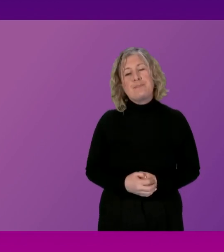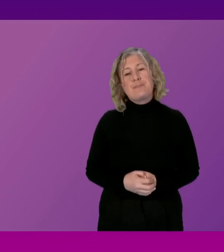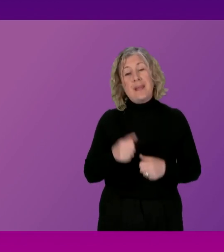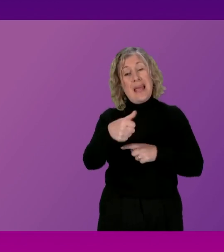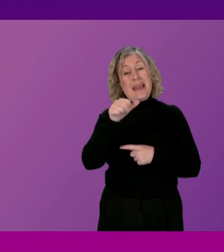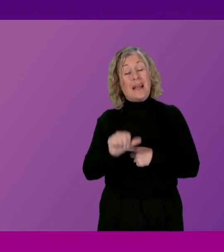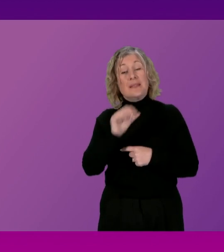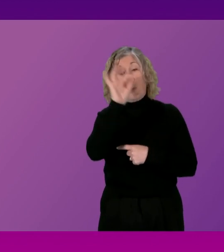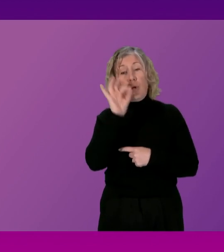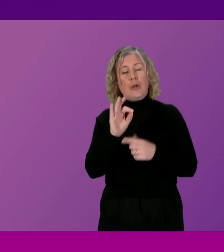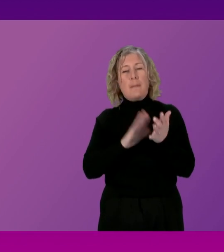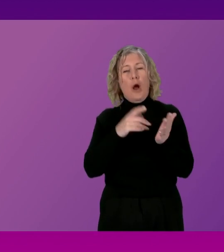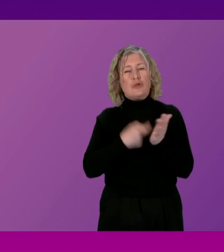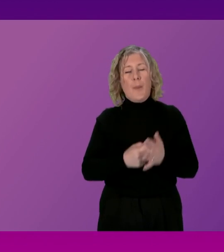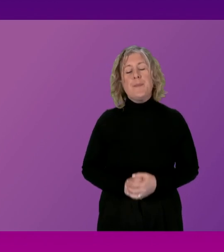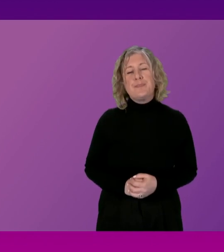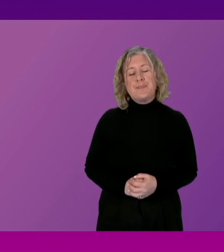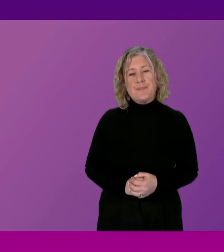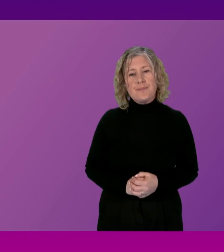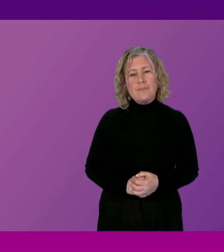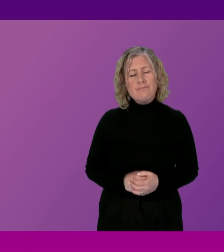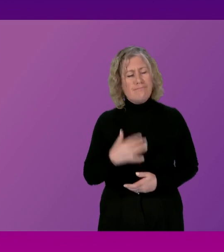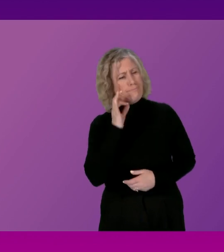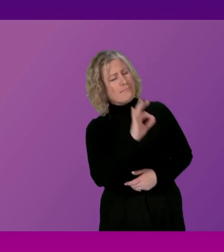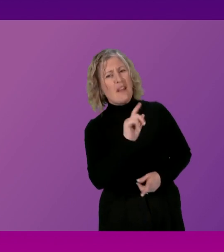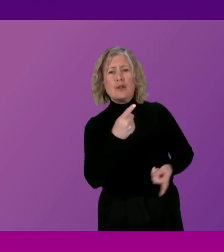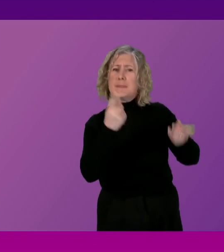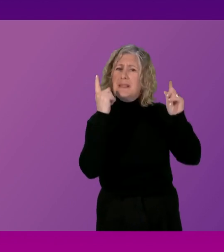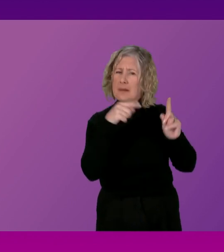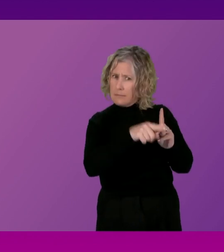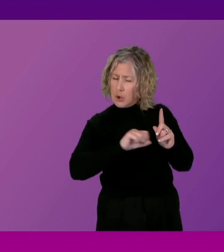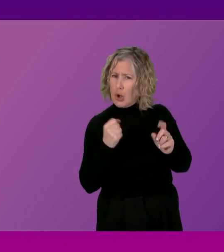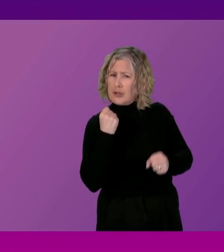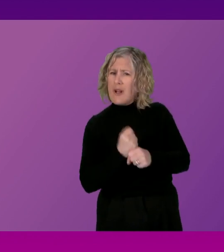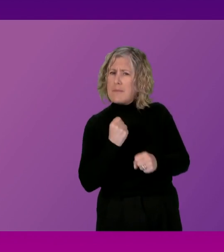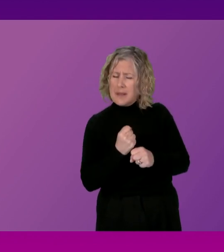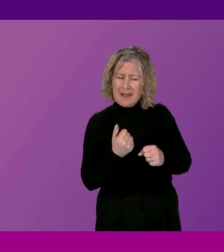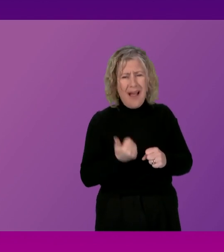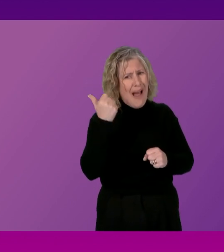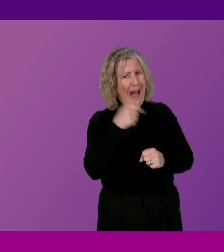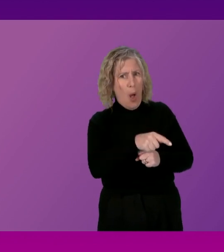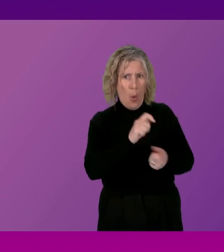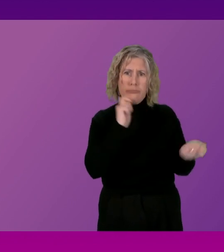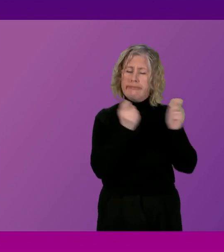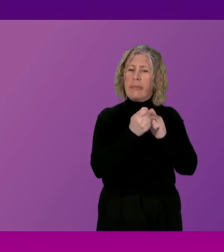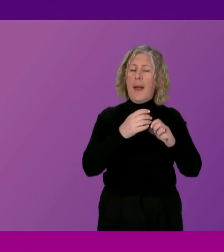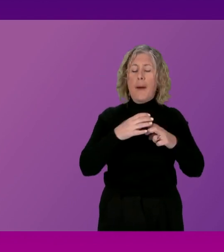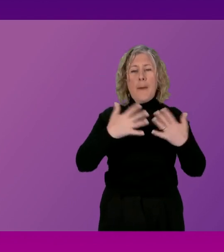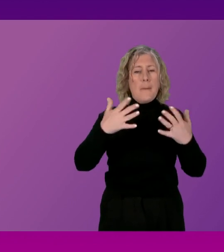To ask the First Minister how the Scottish Government is making public transport more affordable.